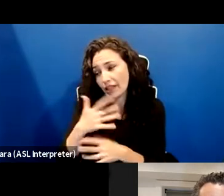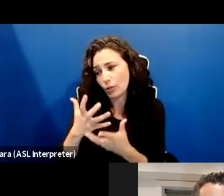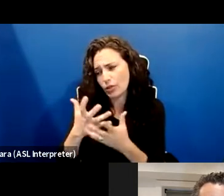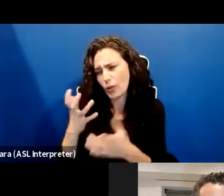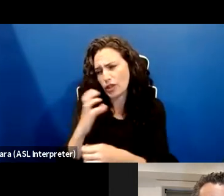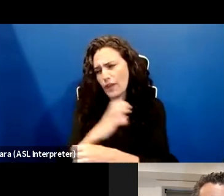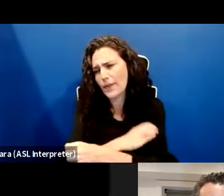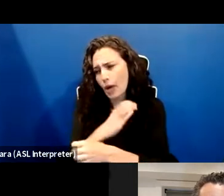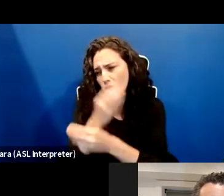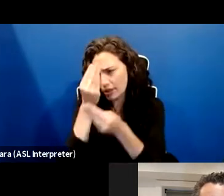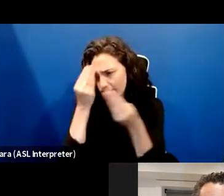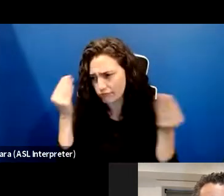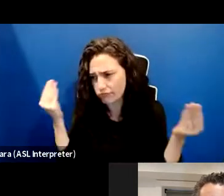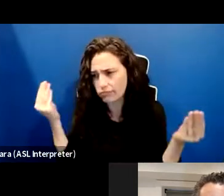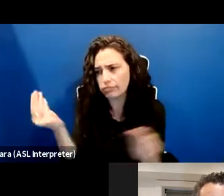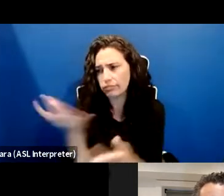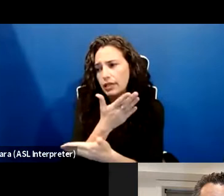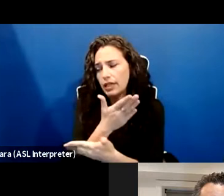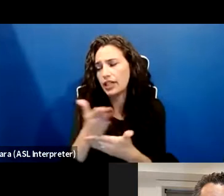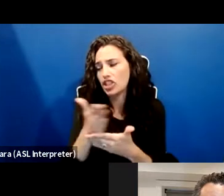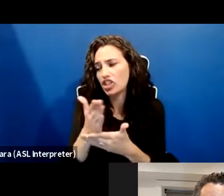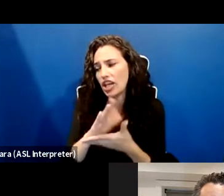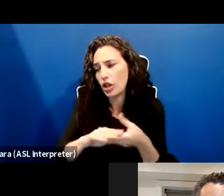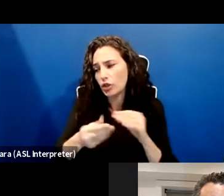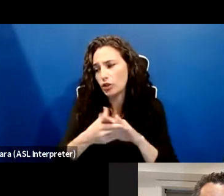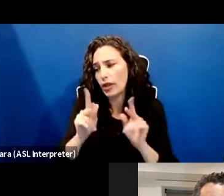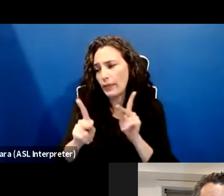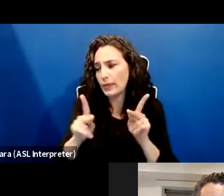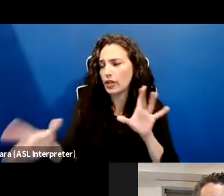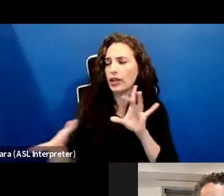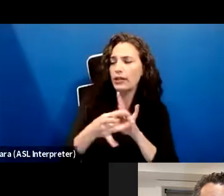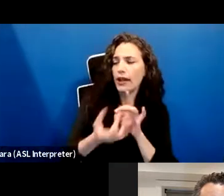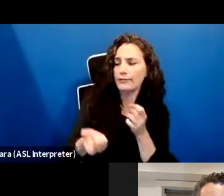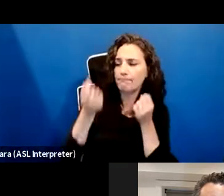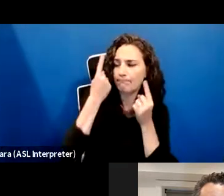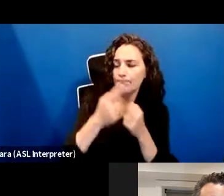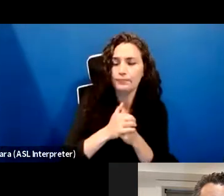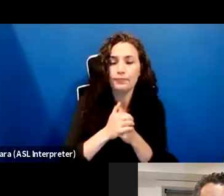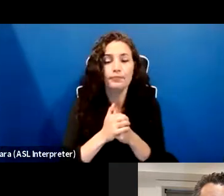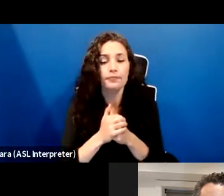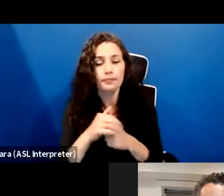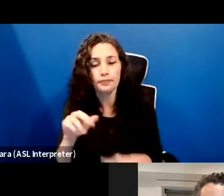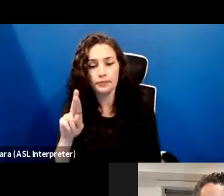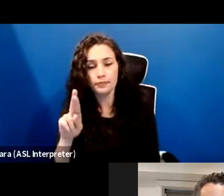to tell the story and for people to connect to it. And also apart from getting this intimacy with